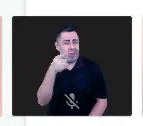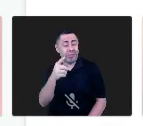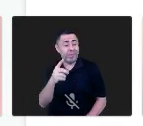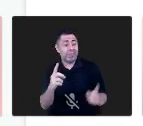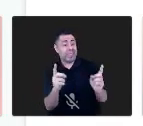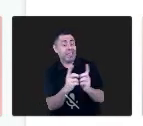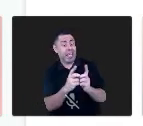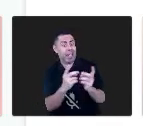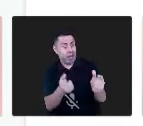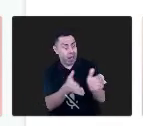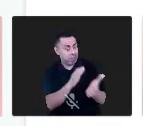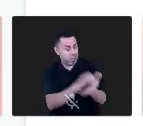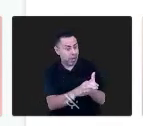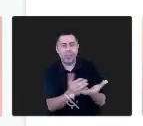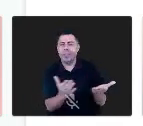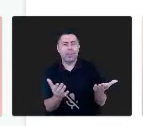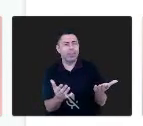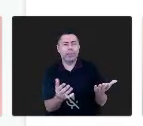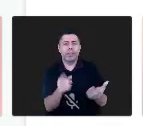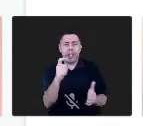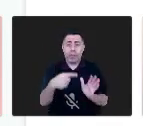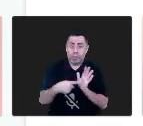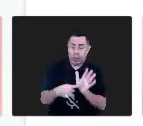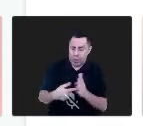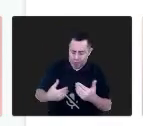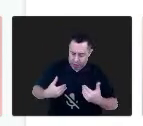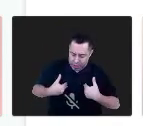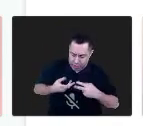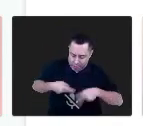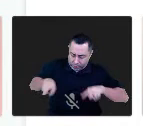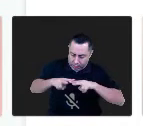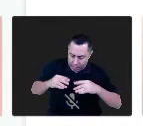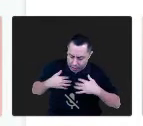know you have to show value before you can earn value right that's a really important thing i